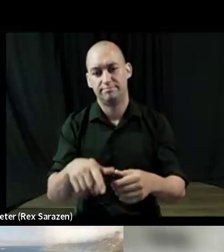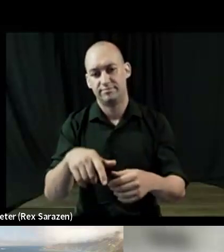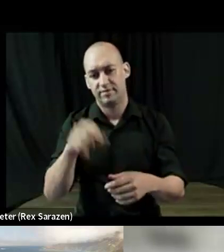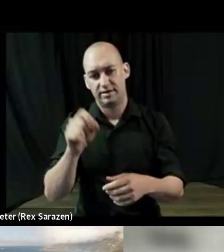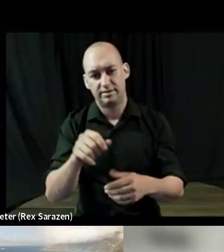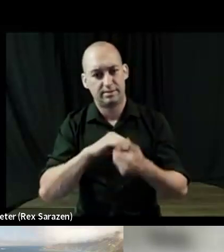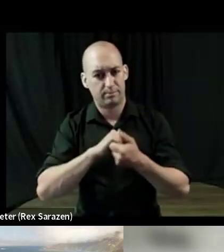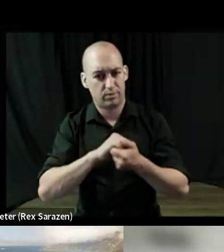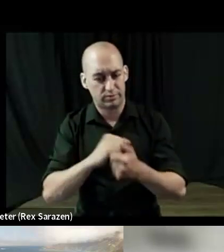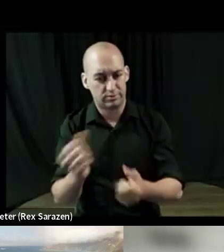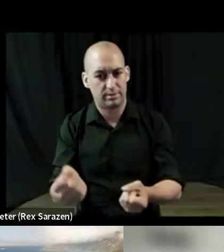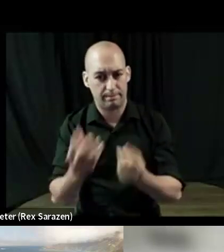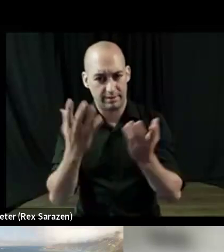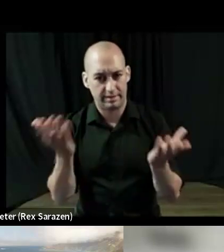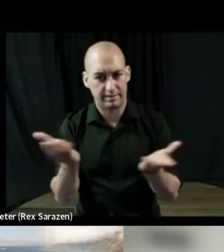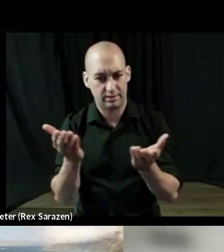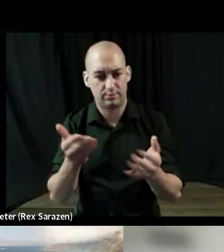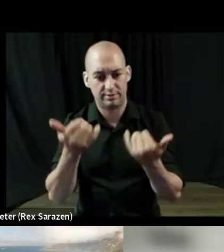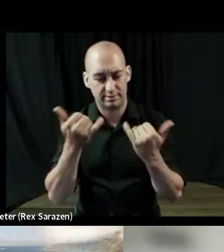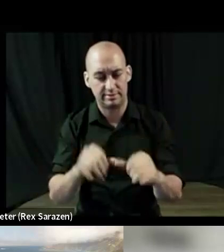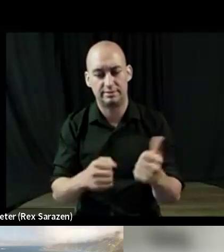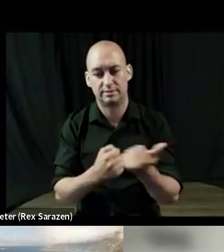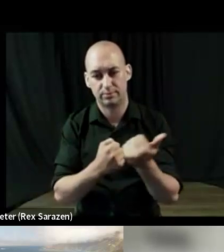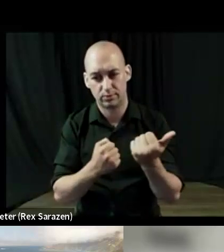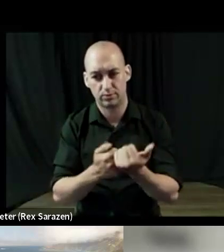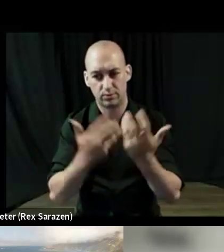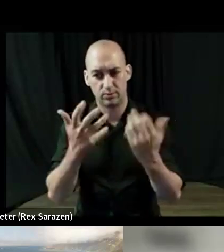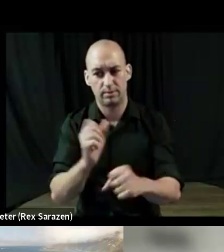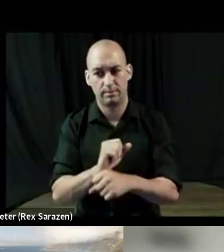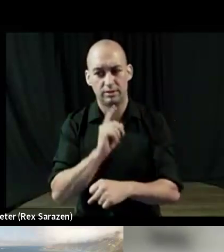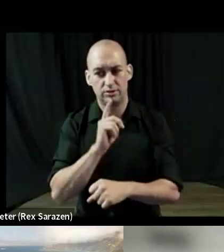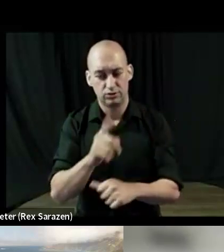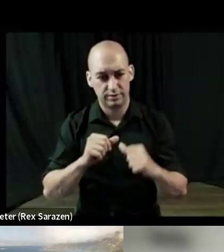this call here. Feel supported. And we want to make sure that we're continuing to support all